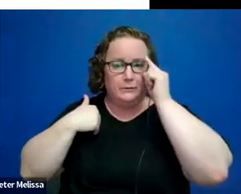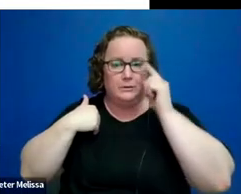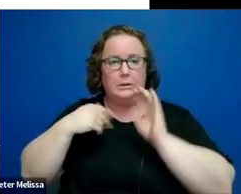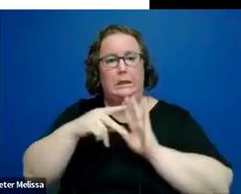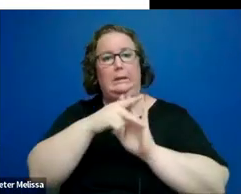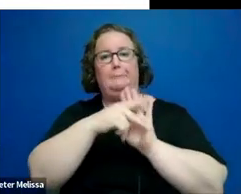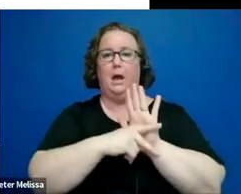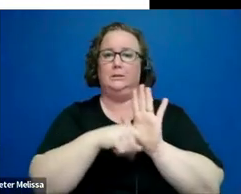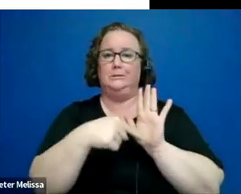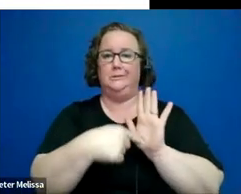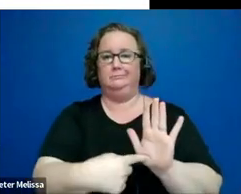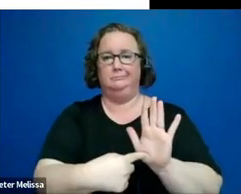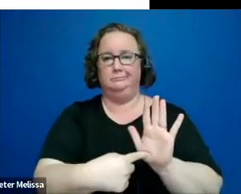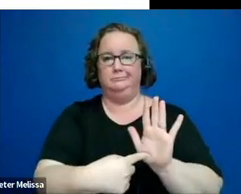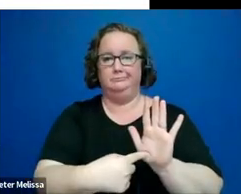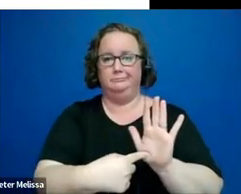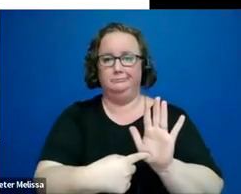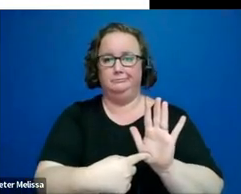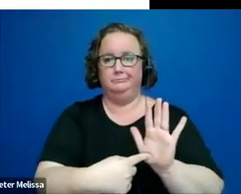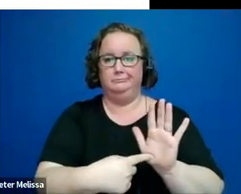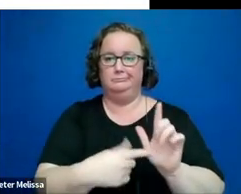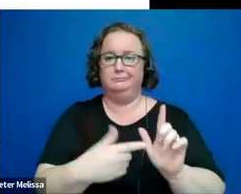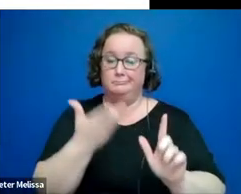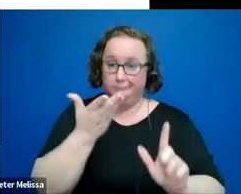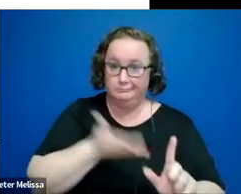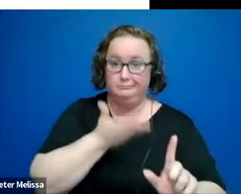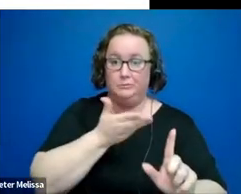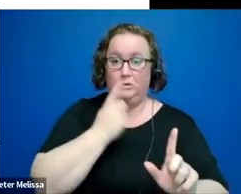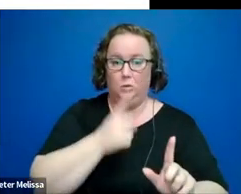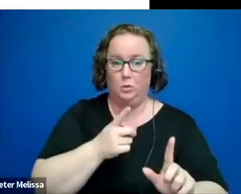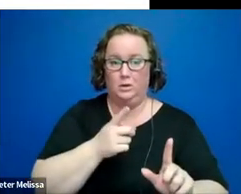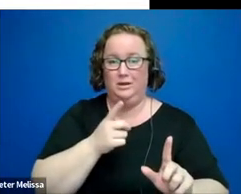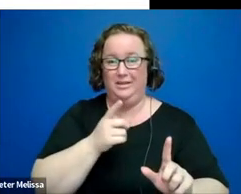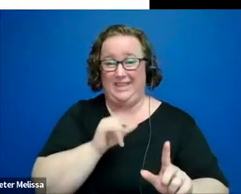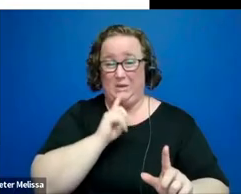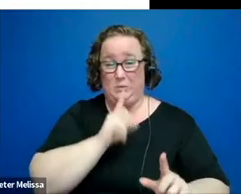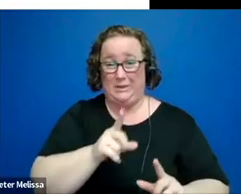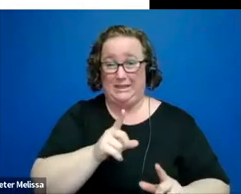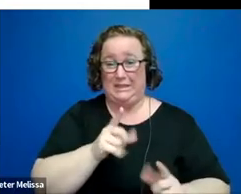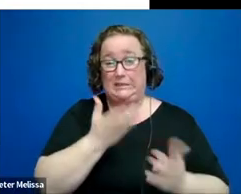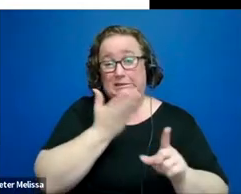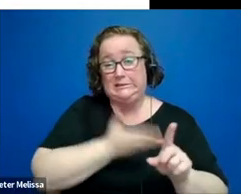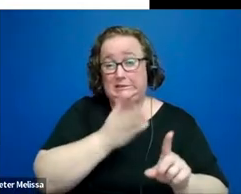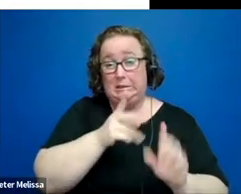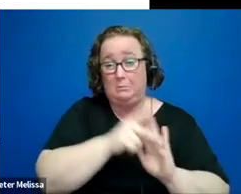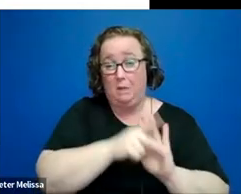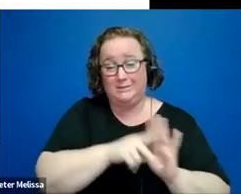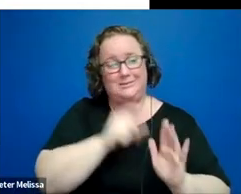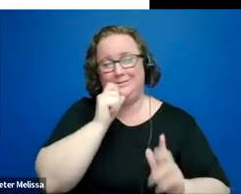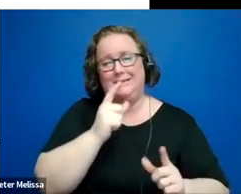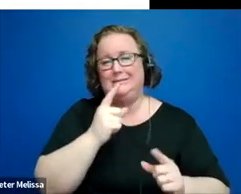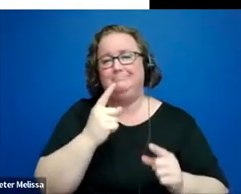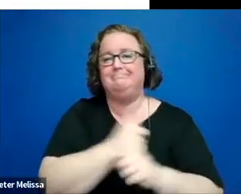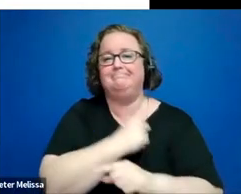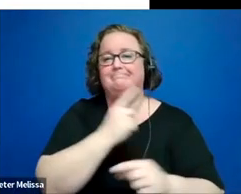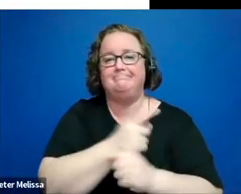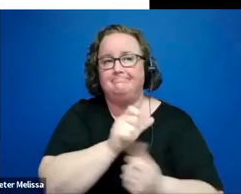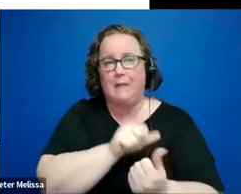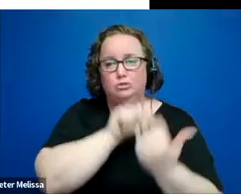Existing disability policy doesn't particularly or adequately address the needs of disabled